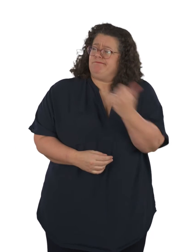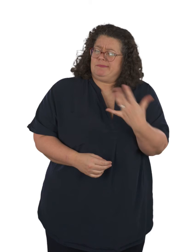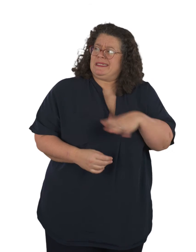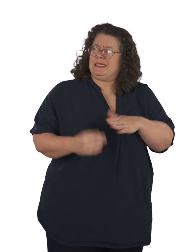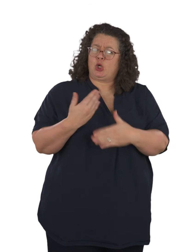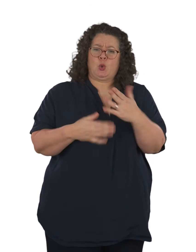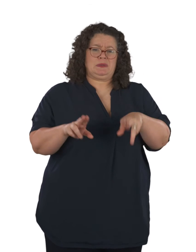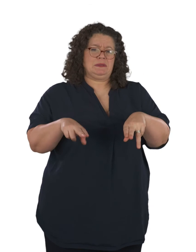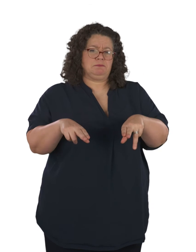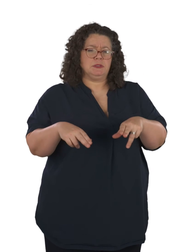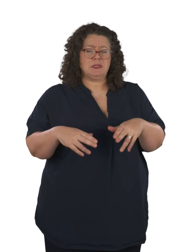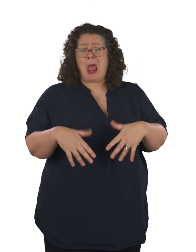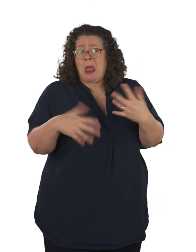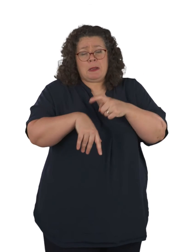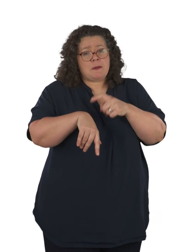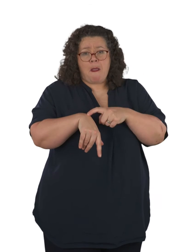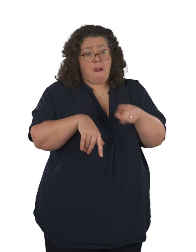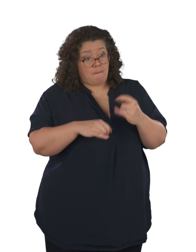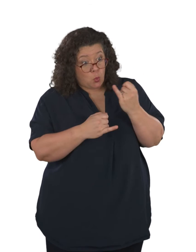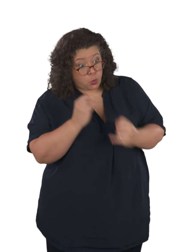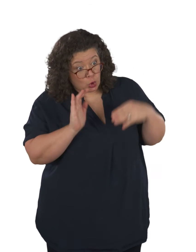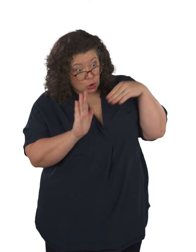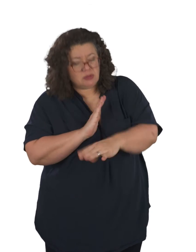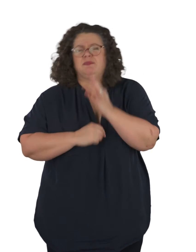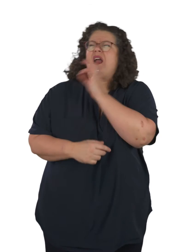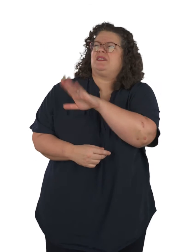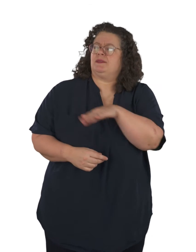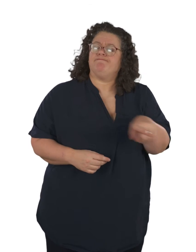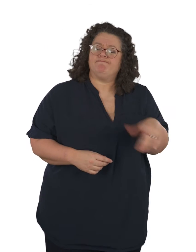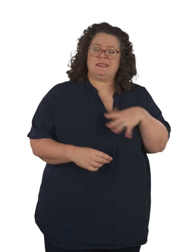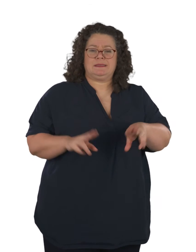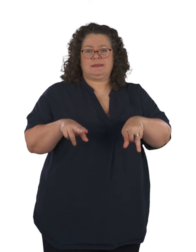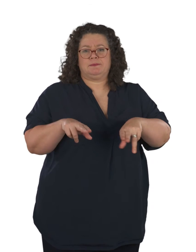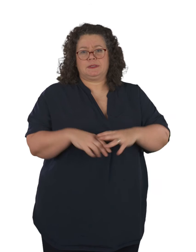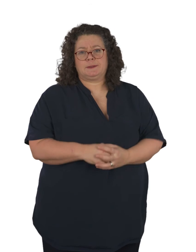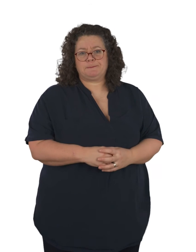you can ask for a new assessment. This can happen anytime the child's health gets worse.